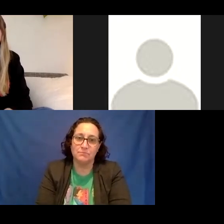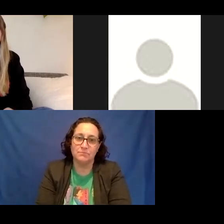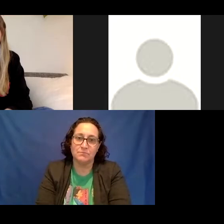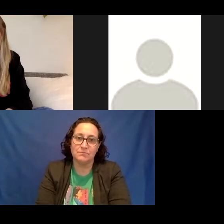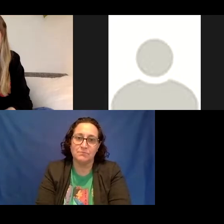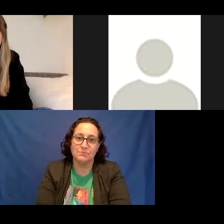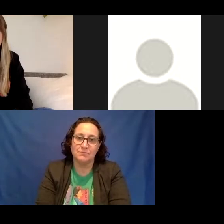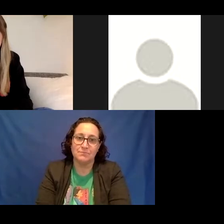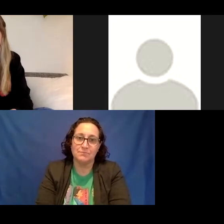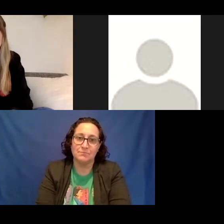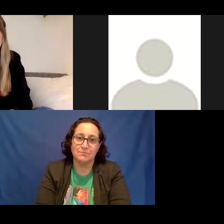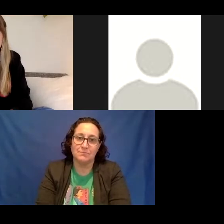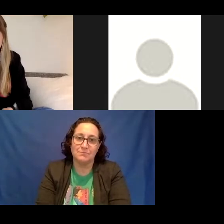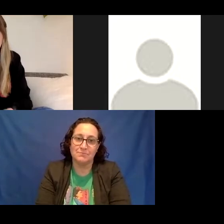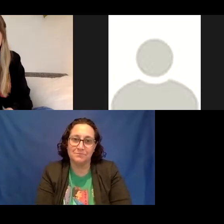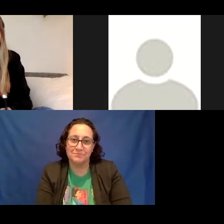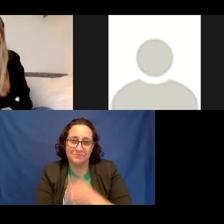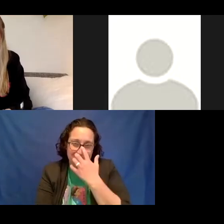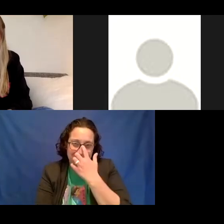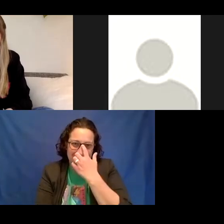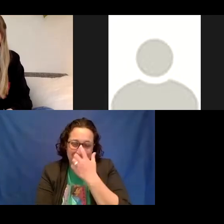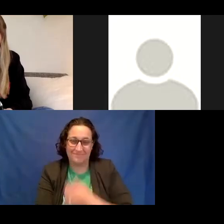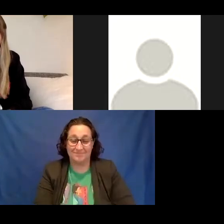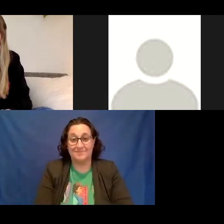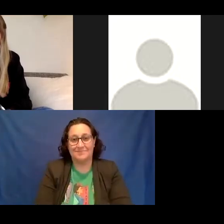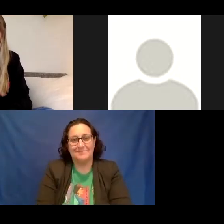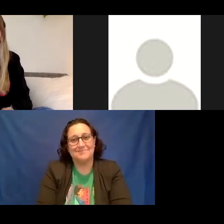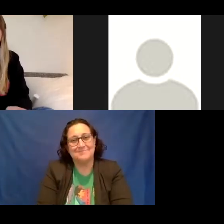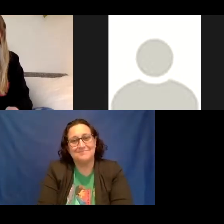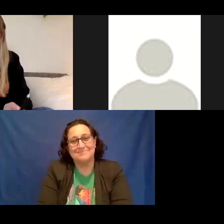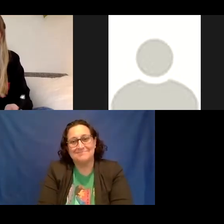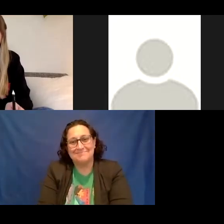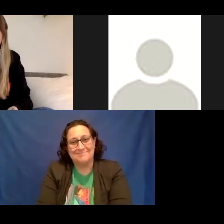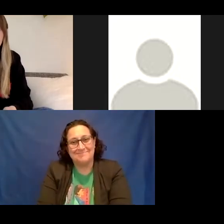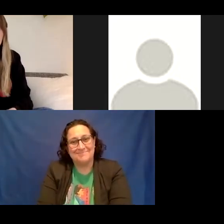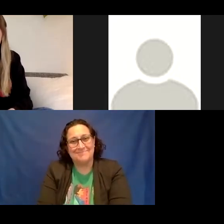we just wanted to comment on how especially this year, people are sort of waking up from this like,